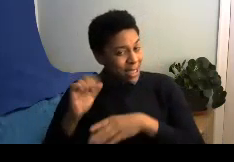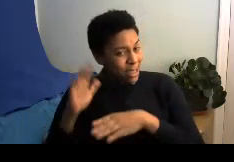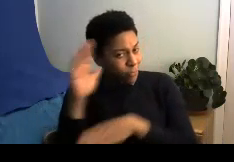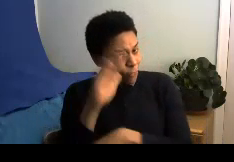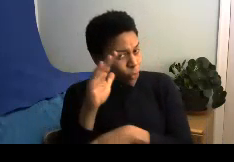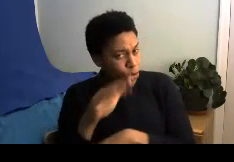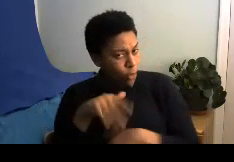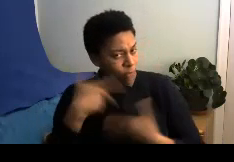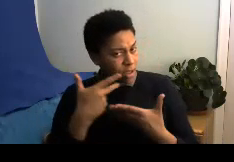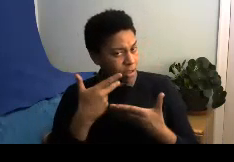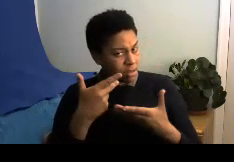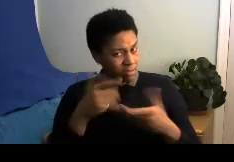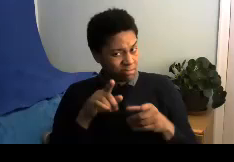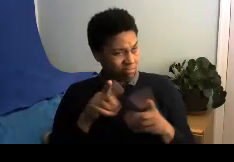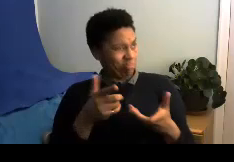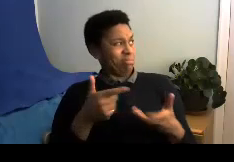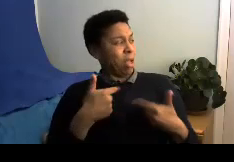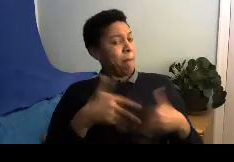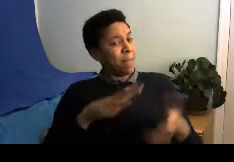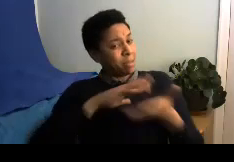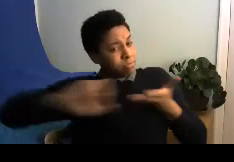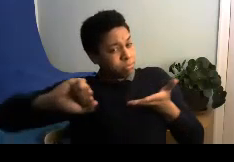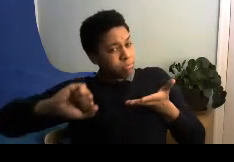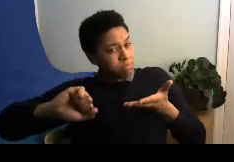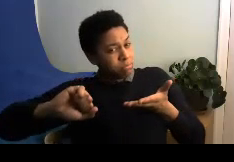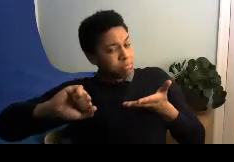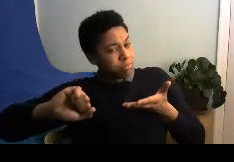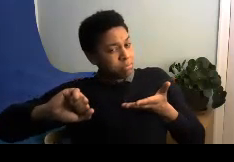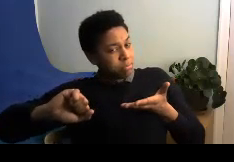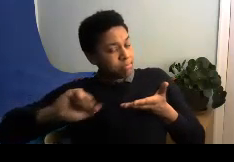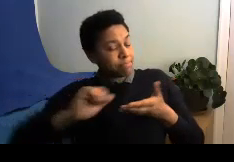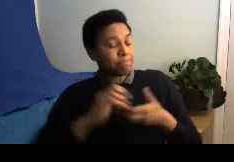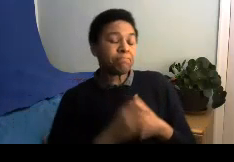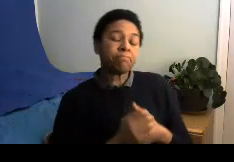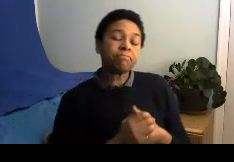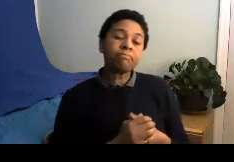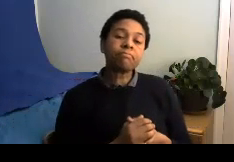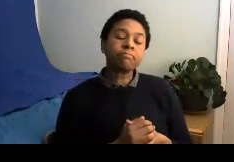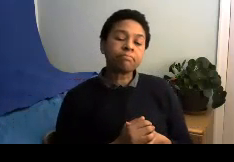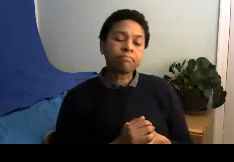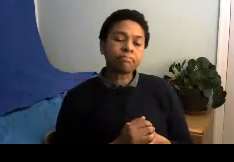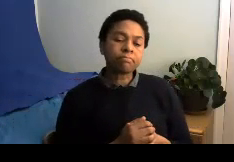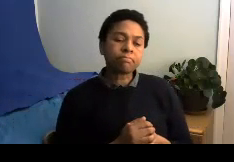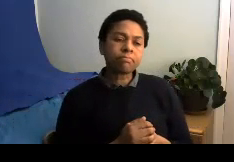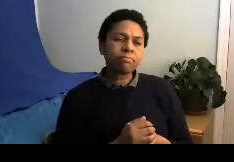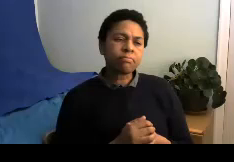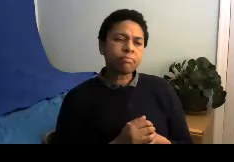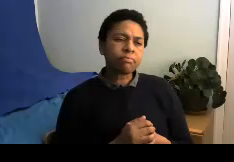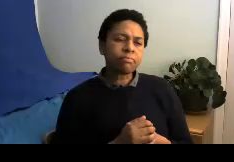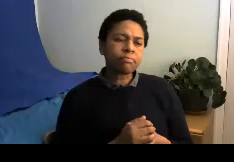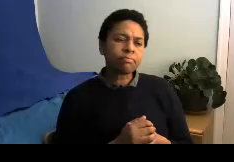taken away from him. And I think it's quite telling that